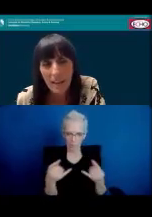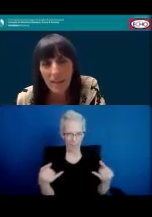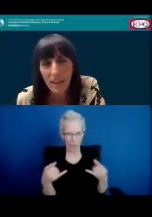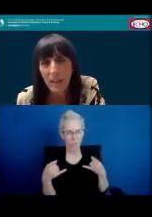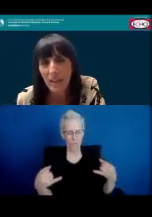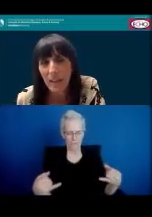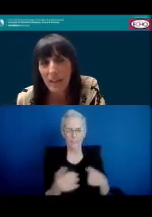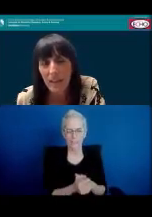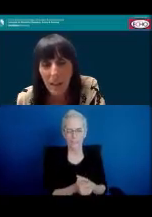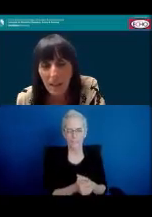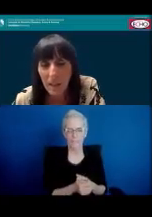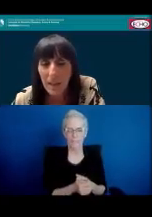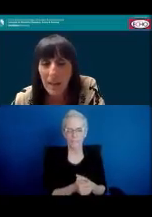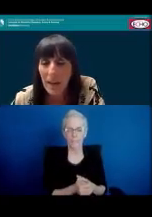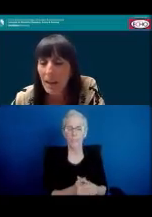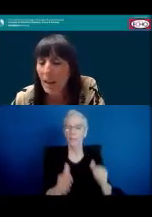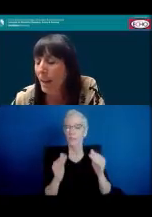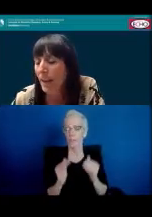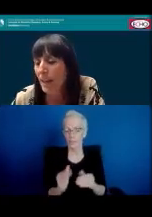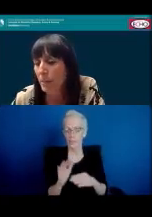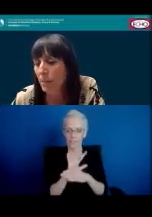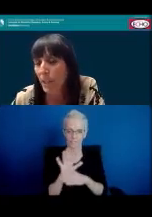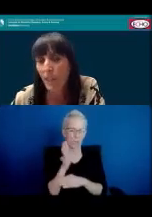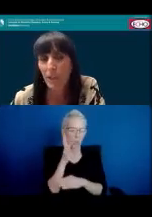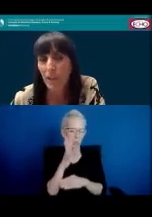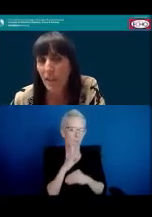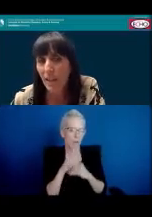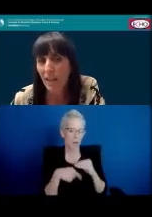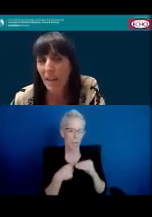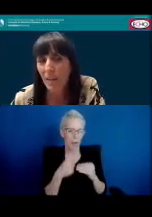video, they're going to talk about a. The research study that